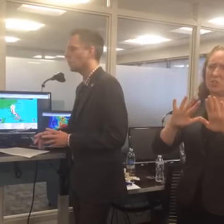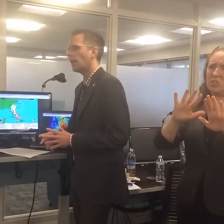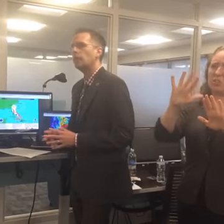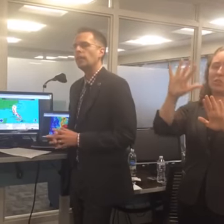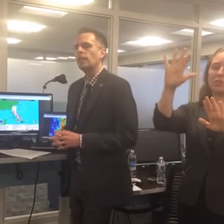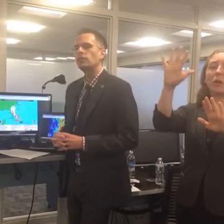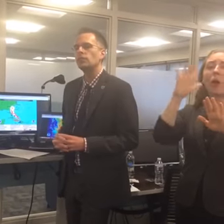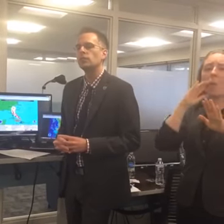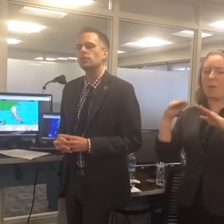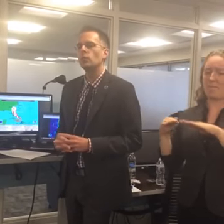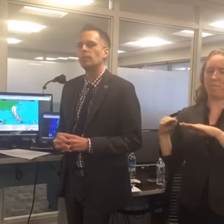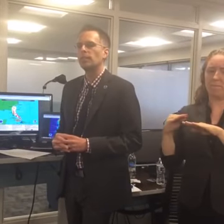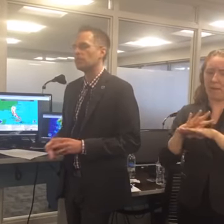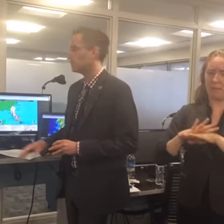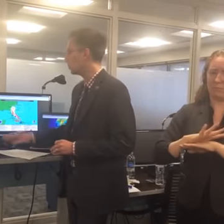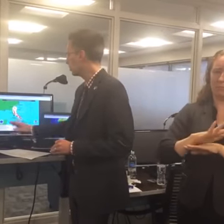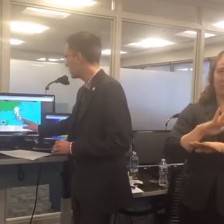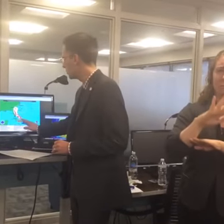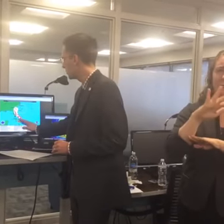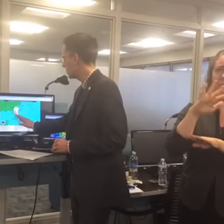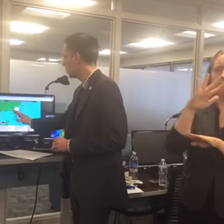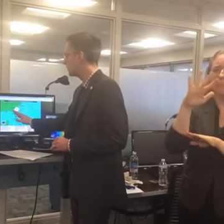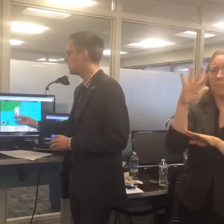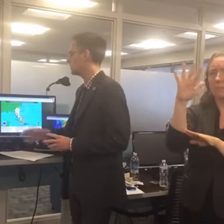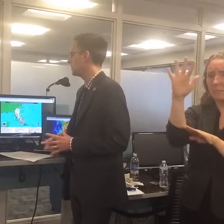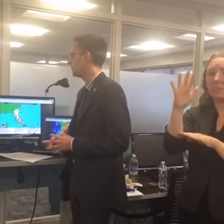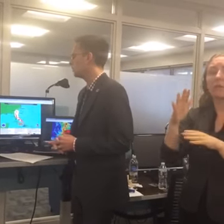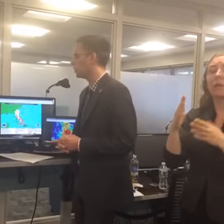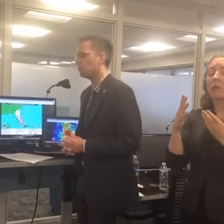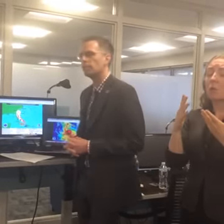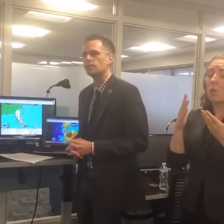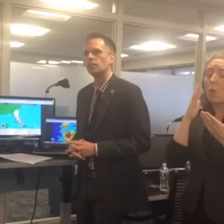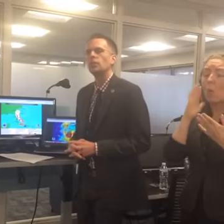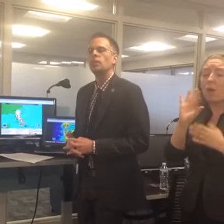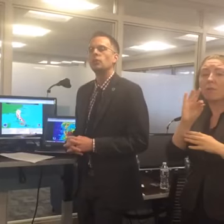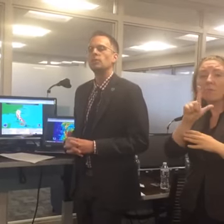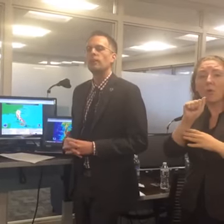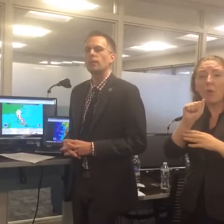its way east of the Florida peninsula or potentially over the Florida peninsula, those impacts